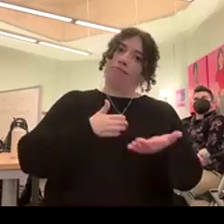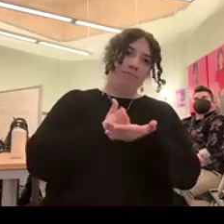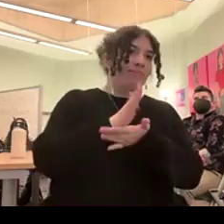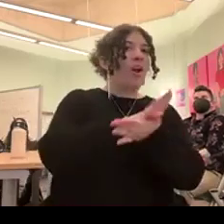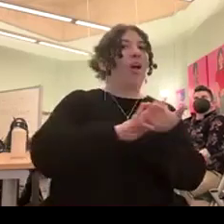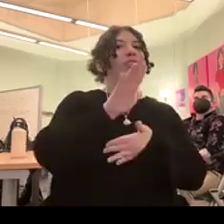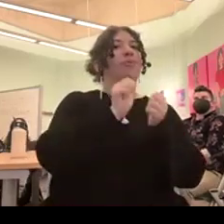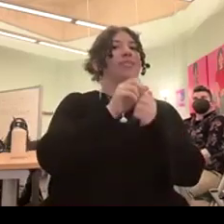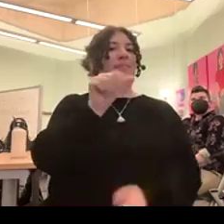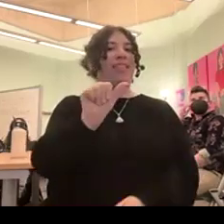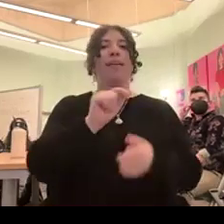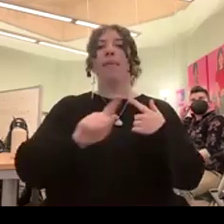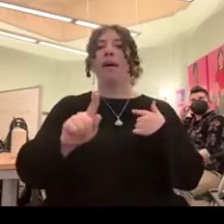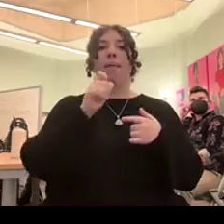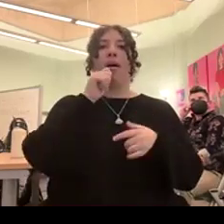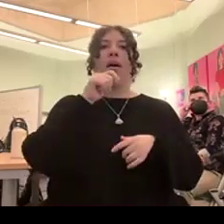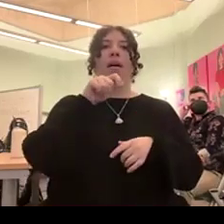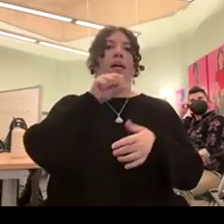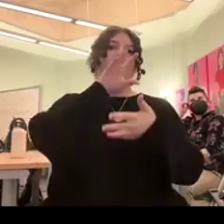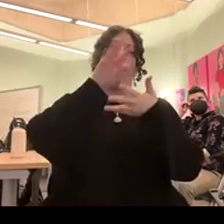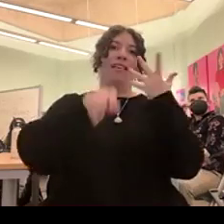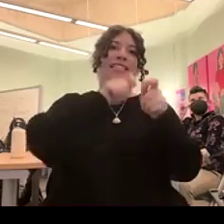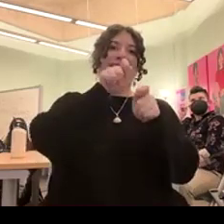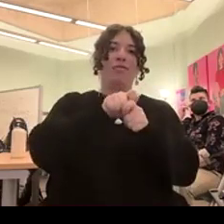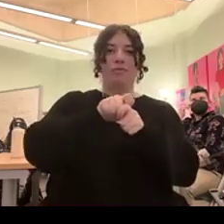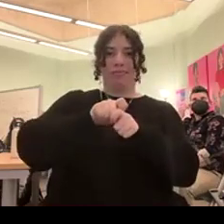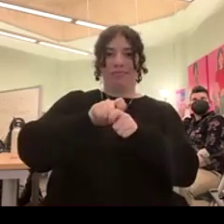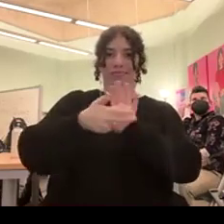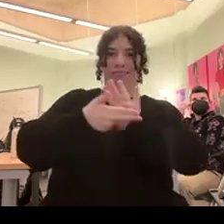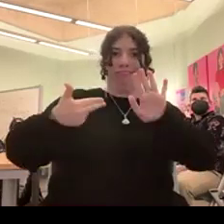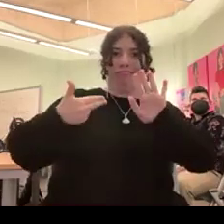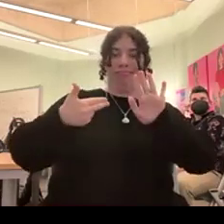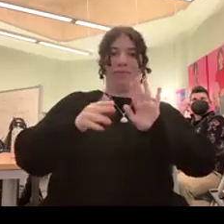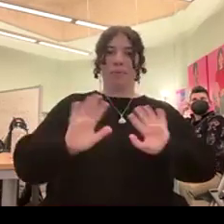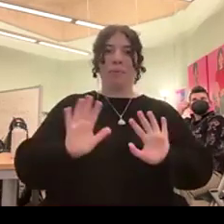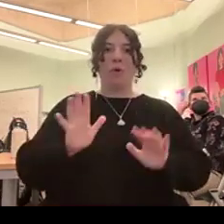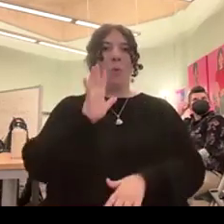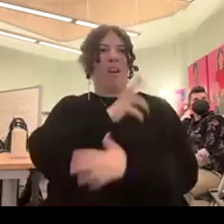I might say, "I went through college with a disability." But I'm not giving details about